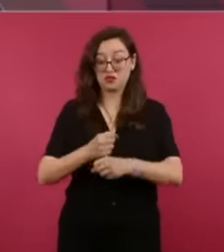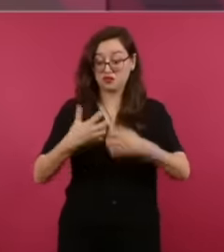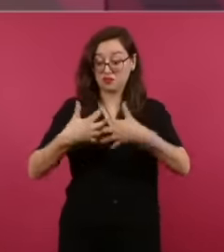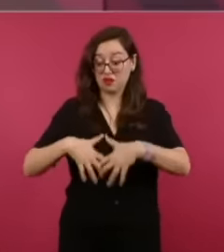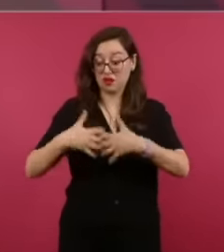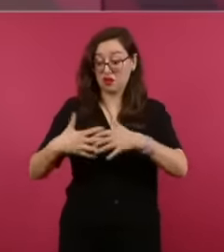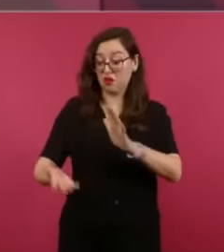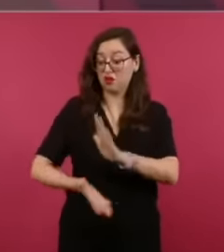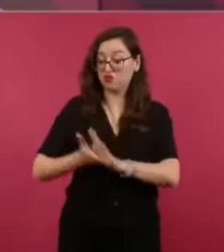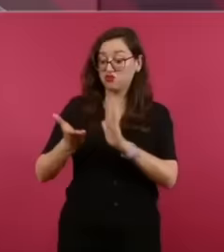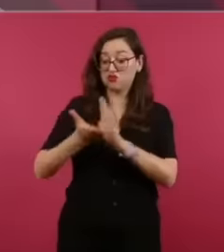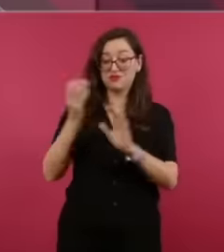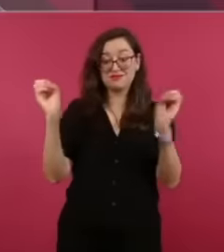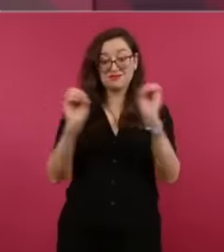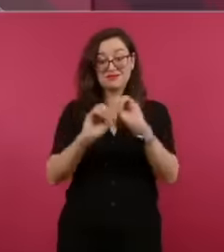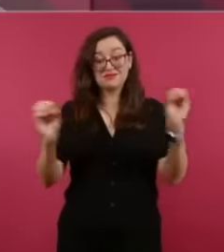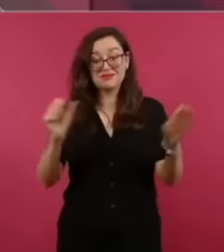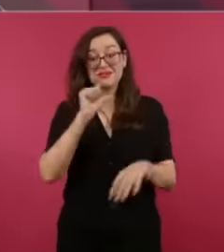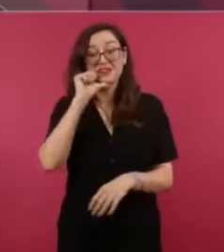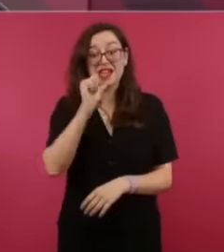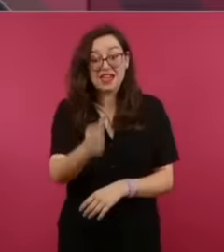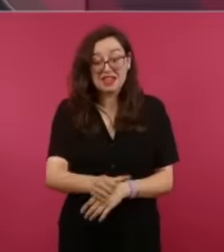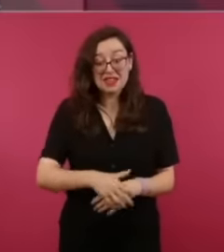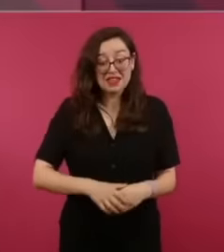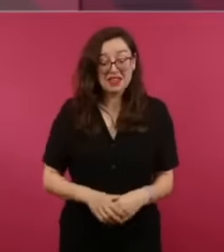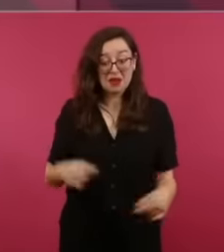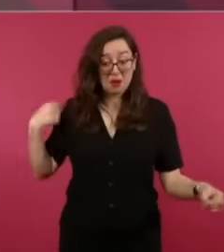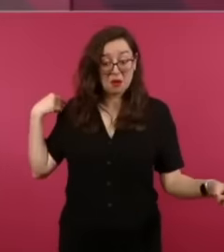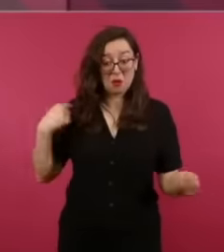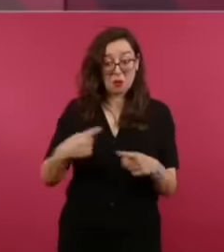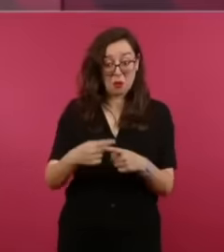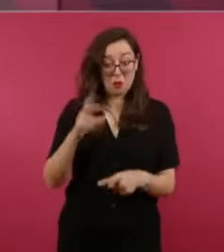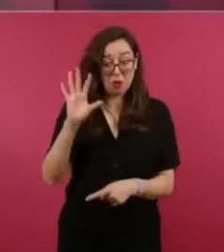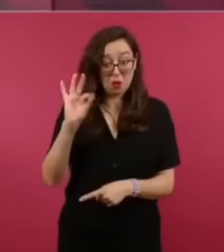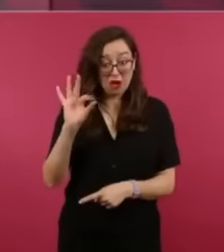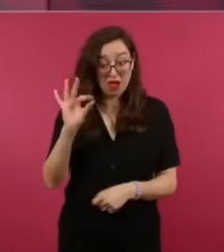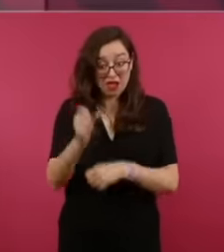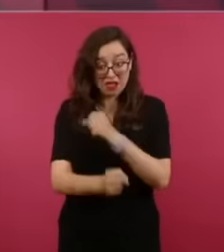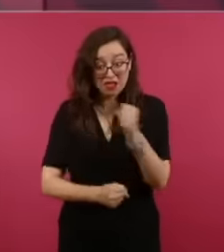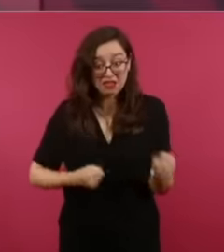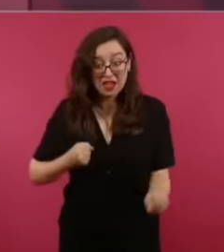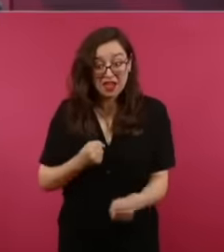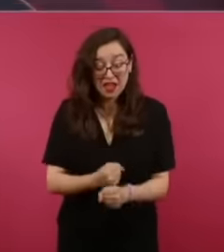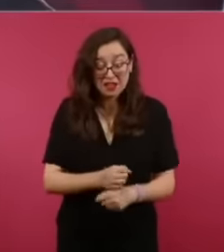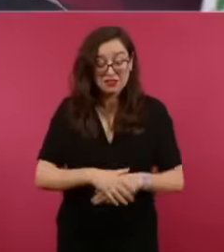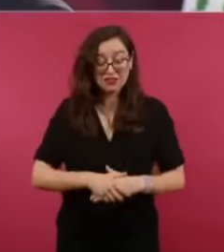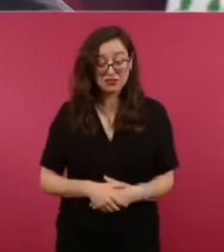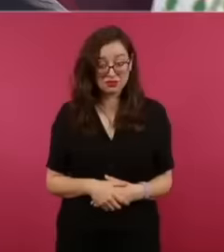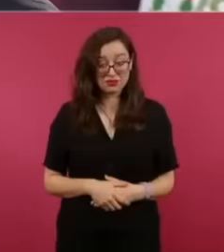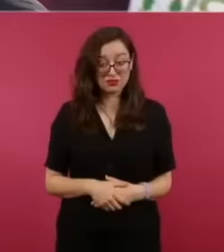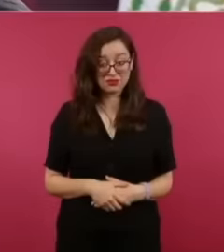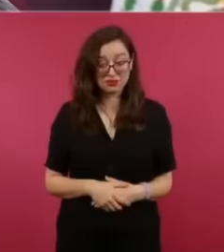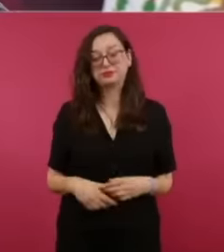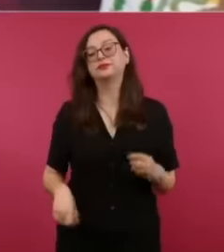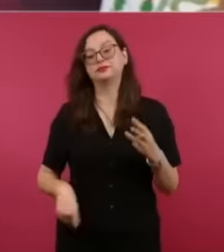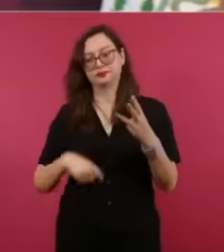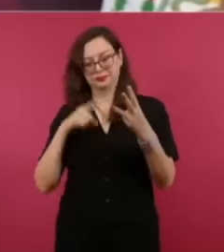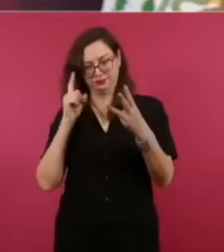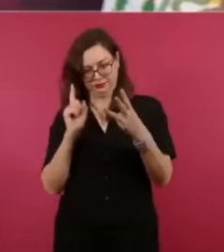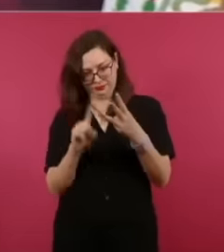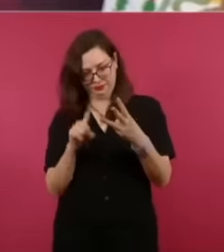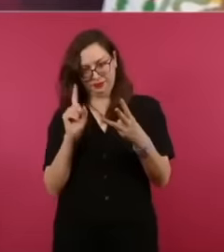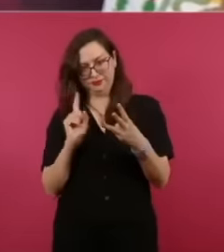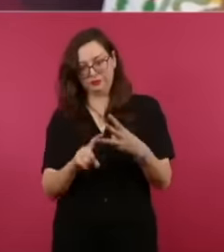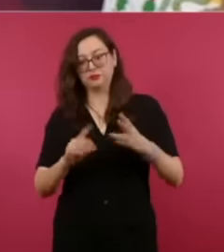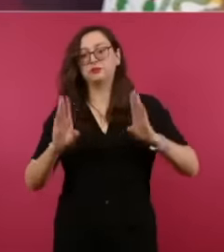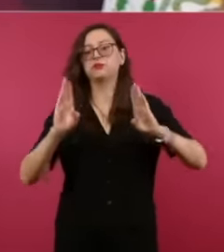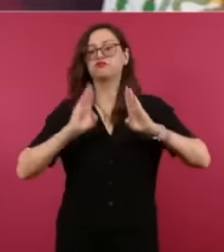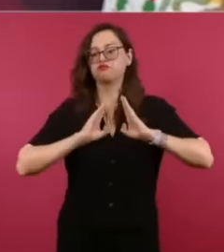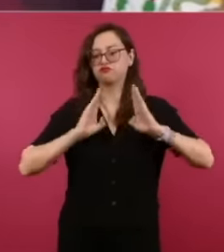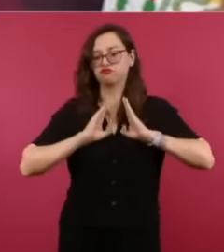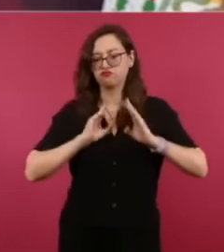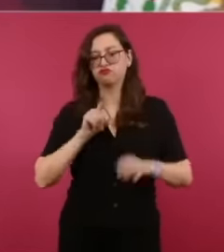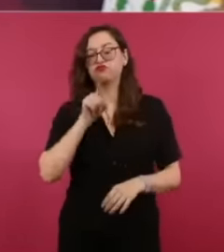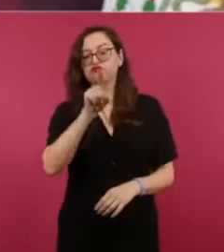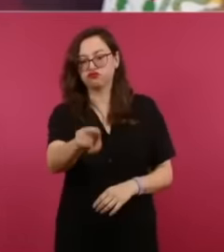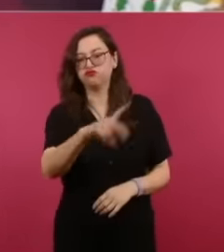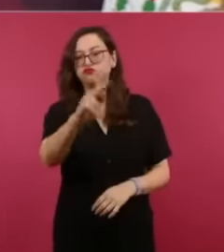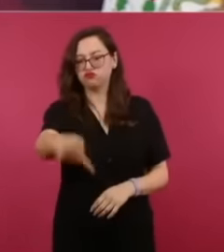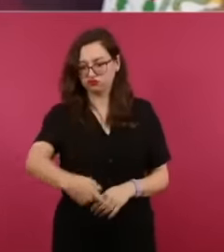third thing is the armed forces, which is your question. They have five missions